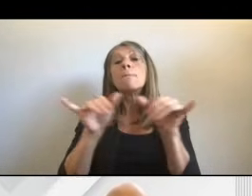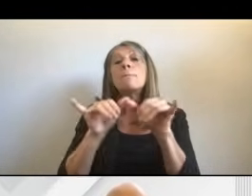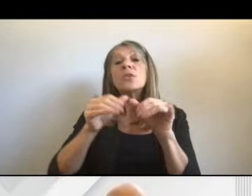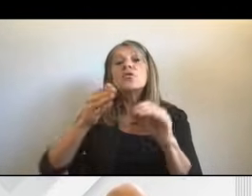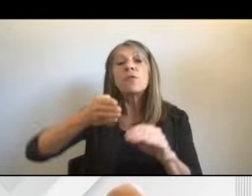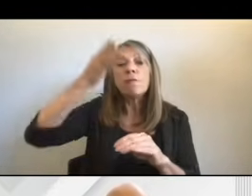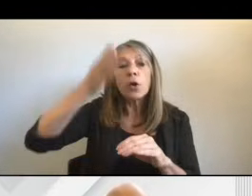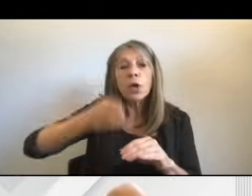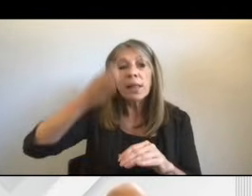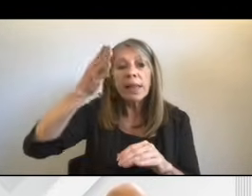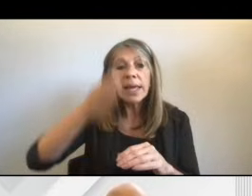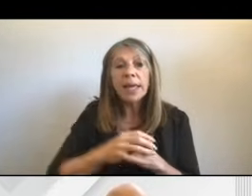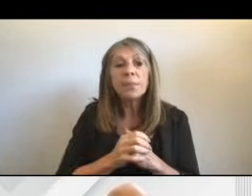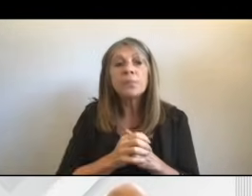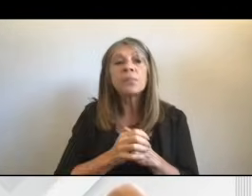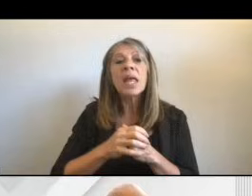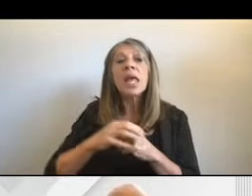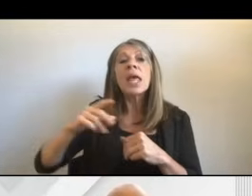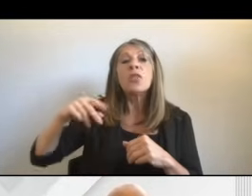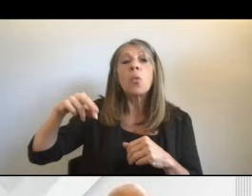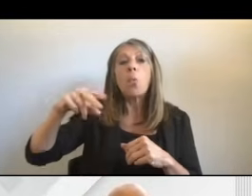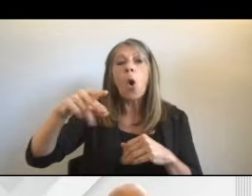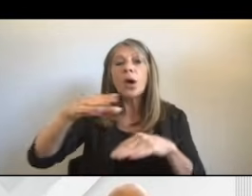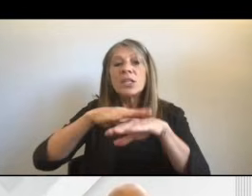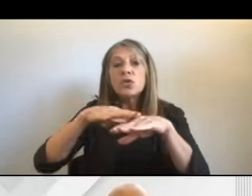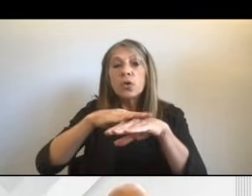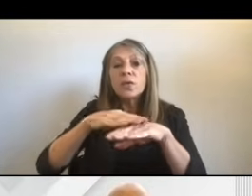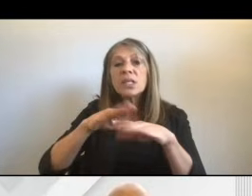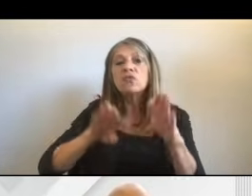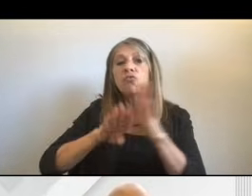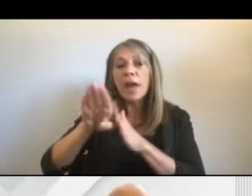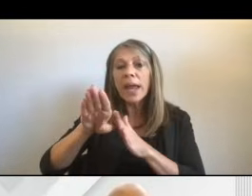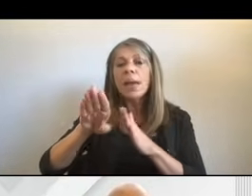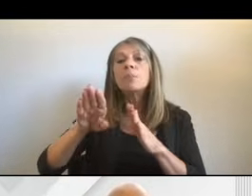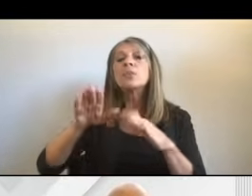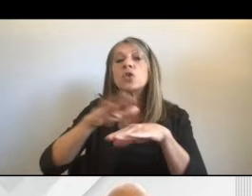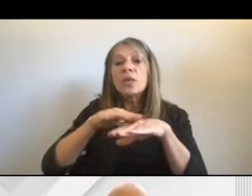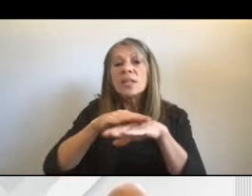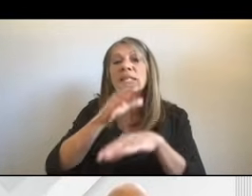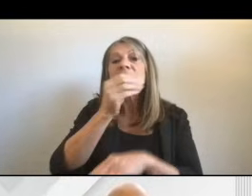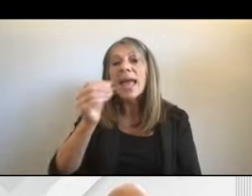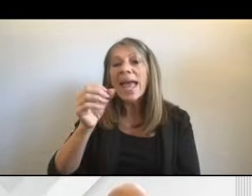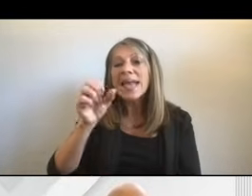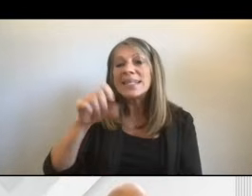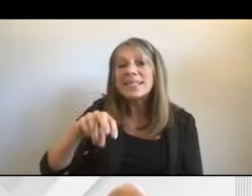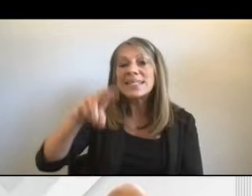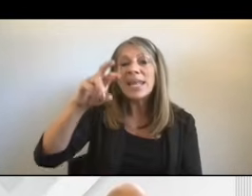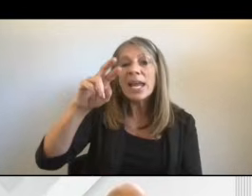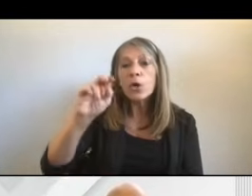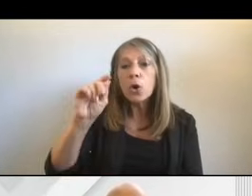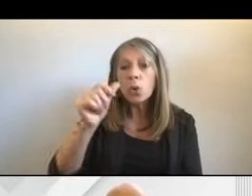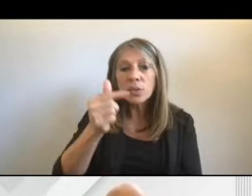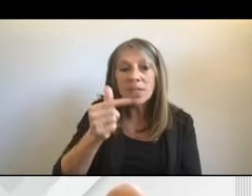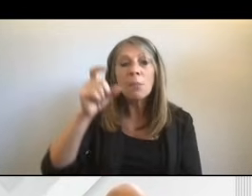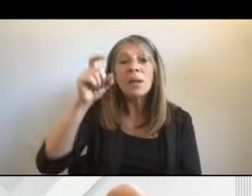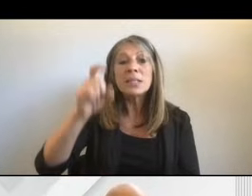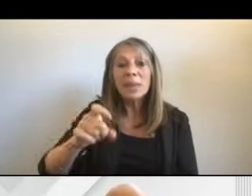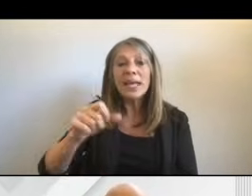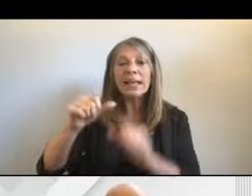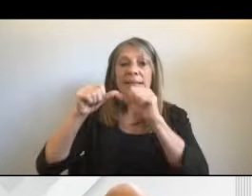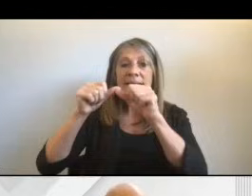ramp surfaces, and stair nosings. Handrails must be at a consistent height above the walking surface,